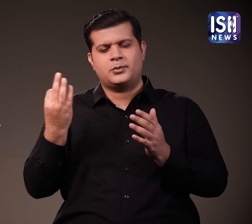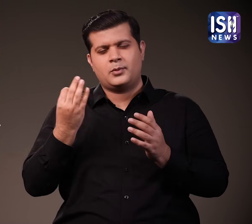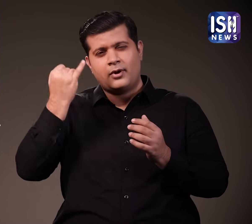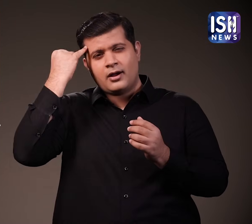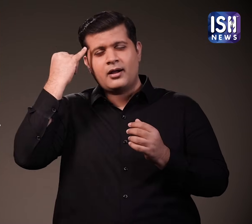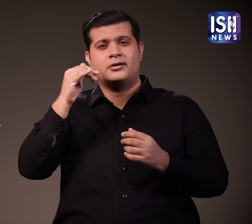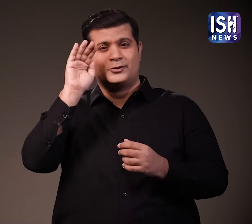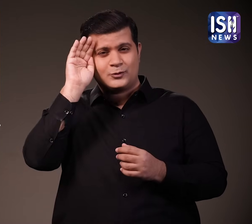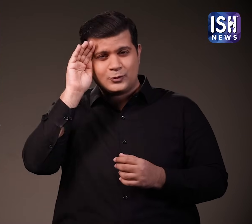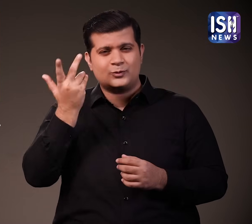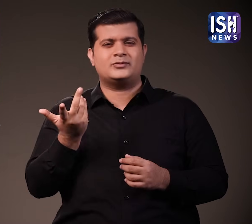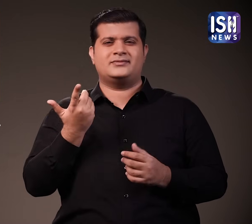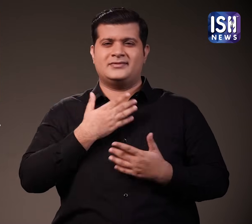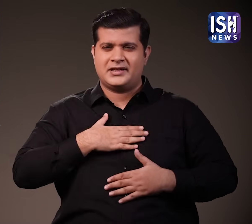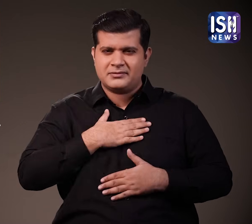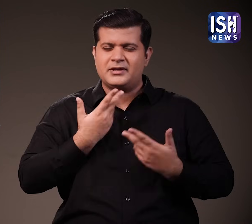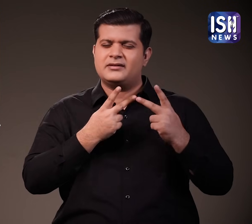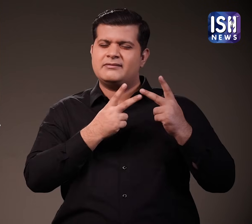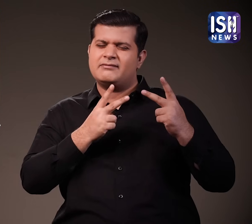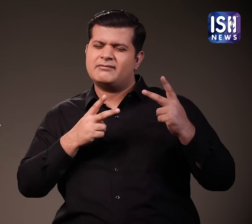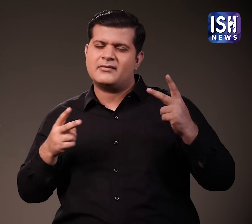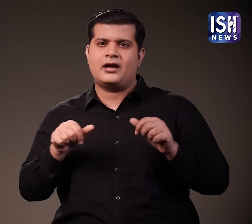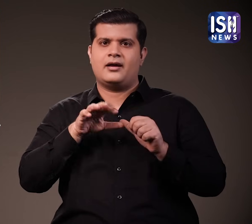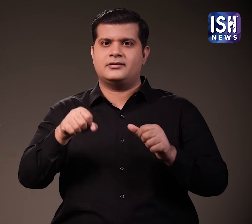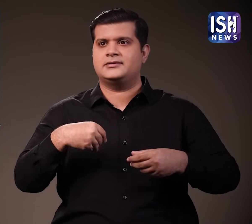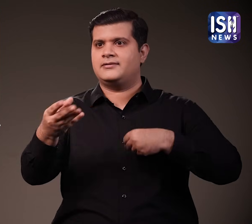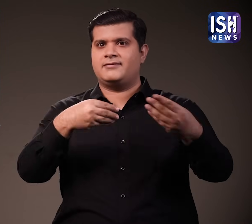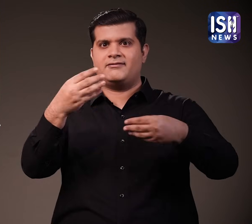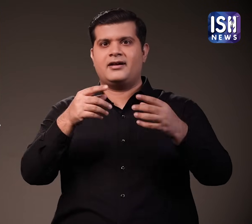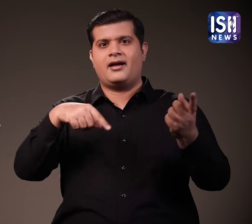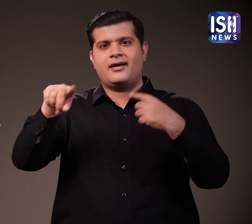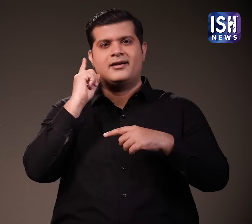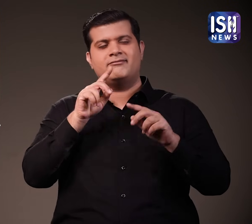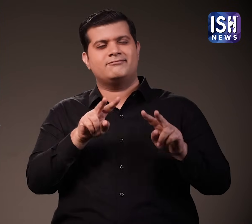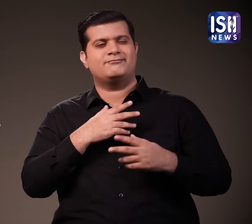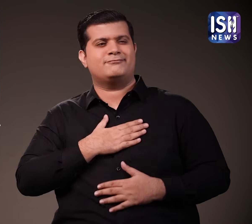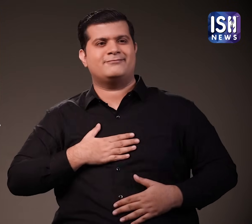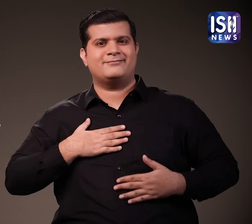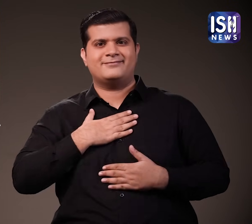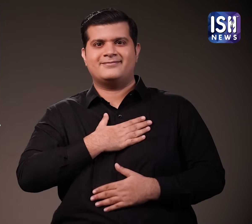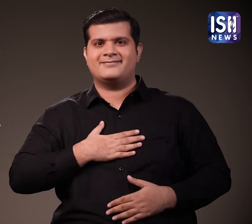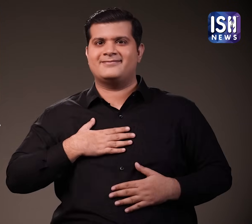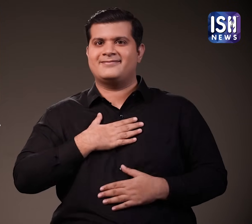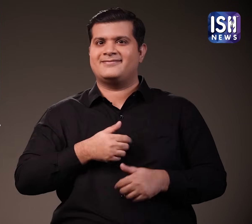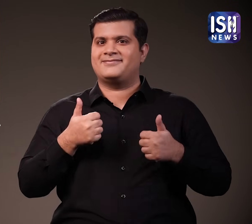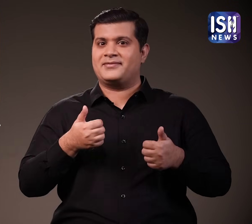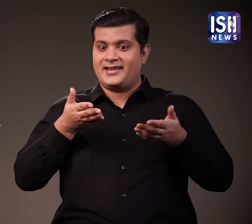He now works to provide accessible solutions in news, entertainment, etc.